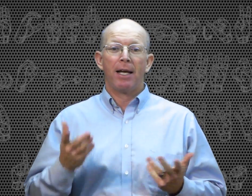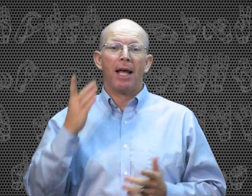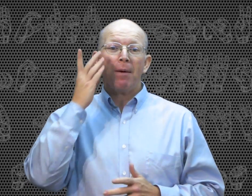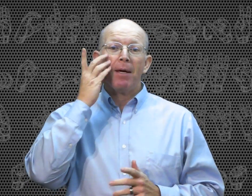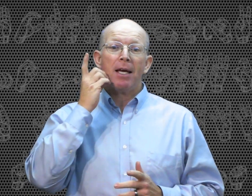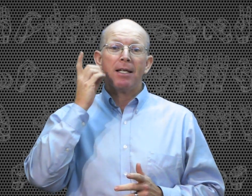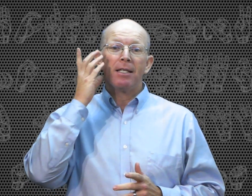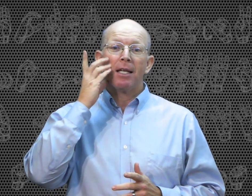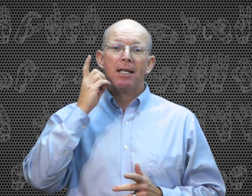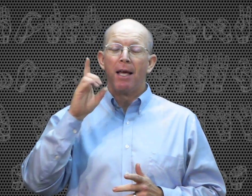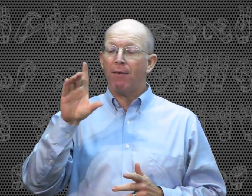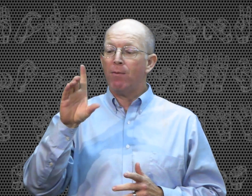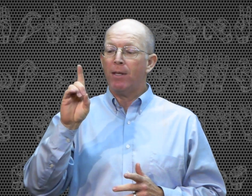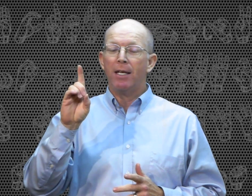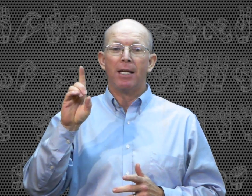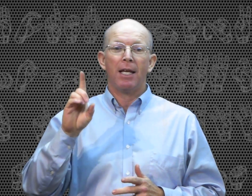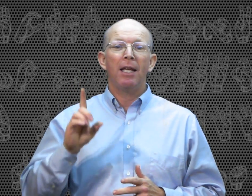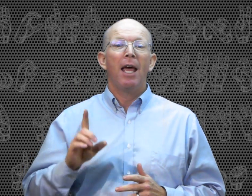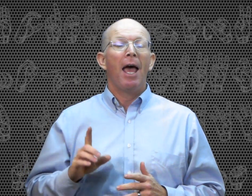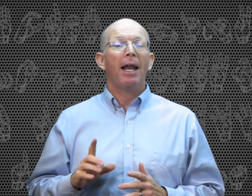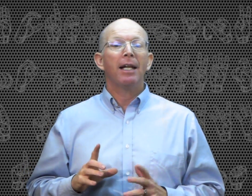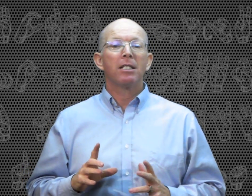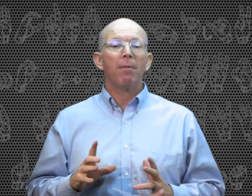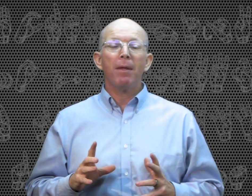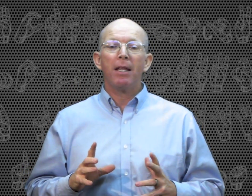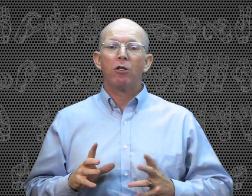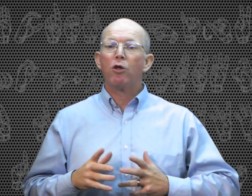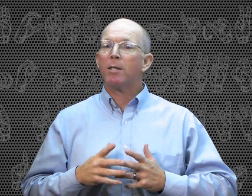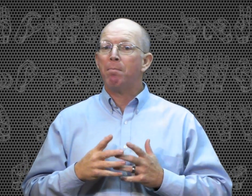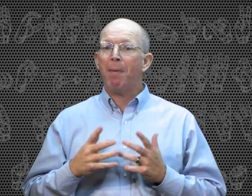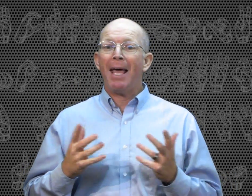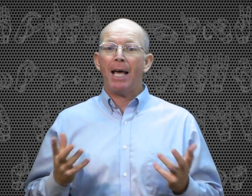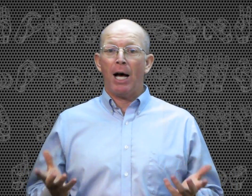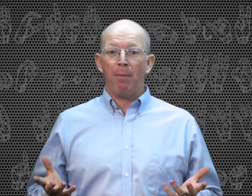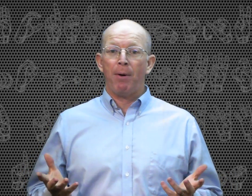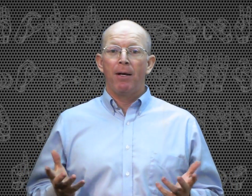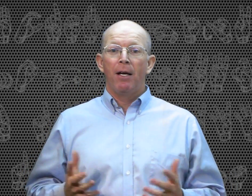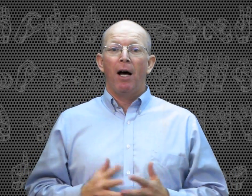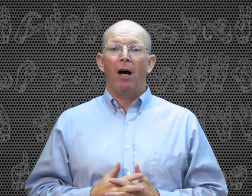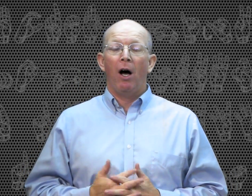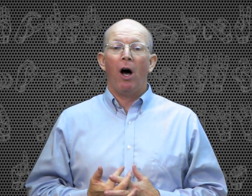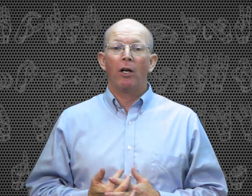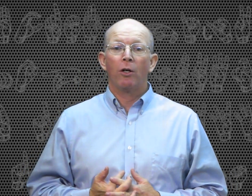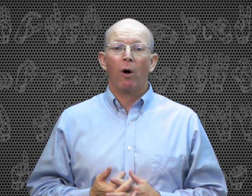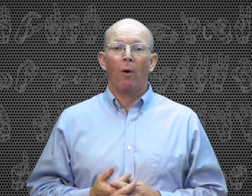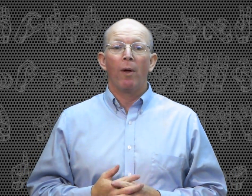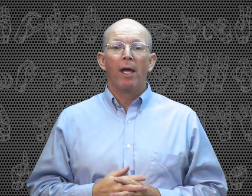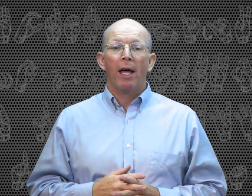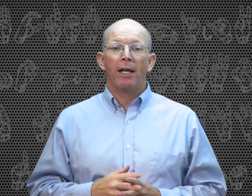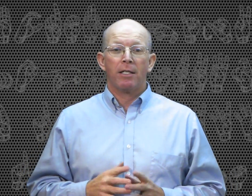My sign name is David with the D. It is something you just make up on your own.